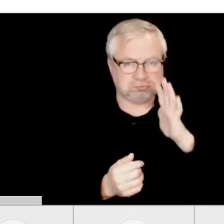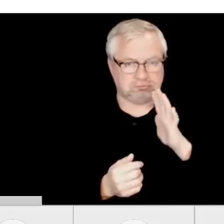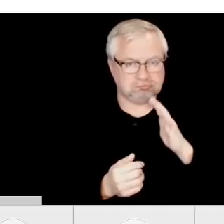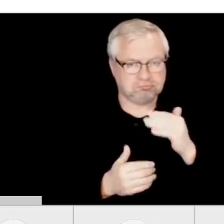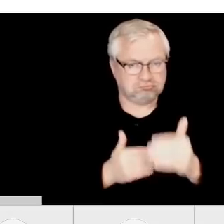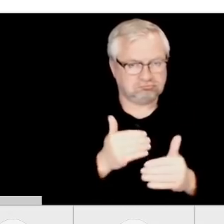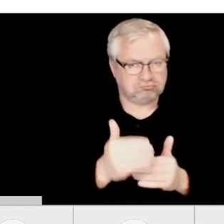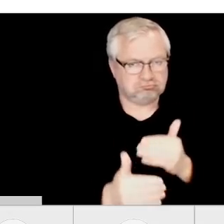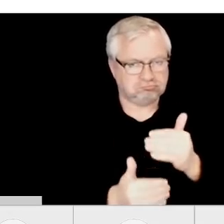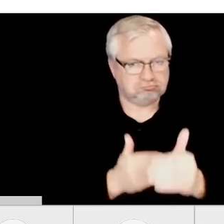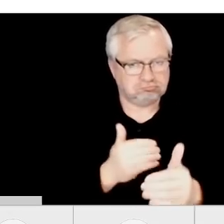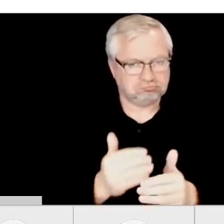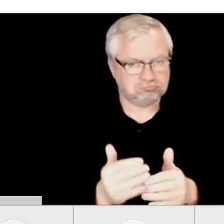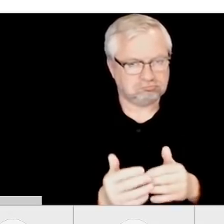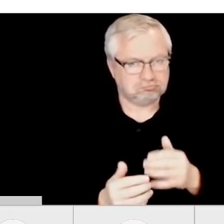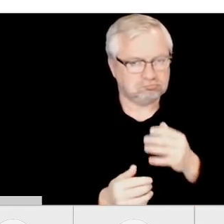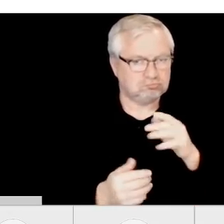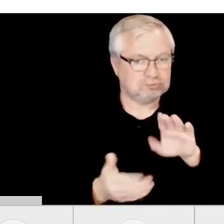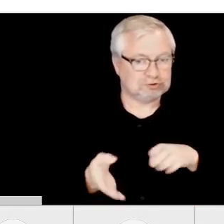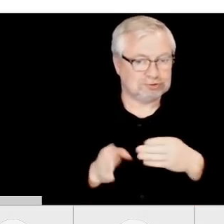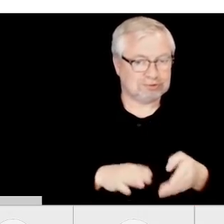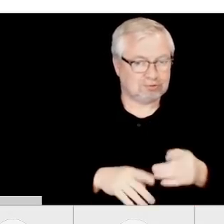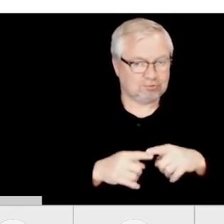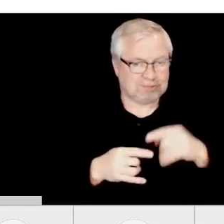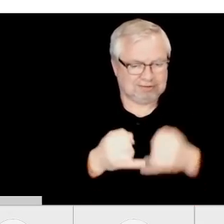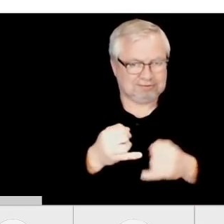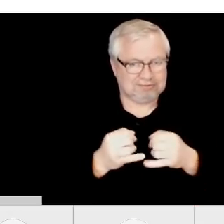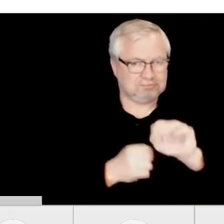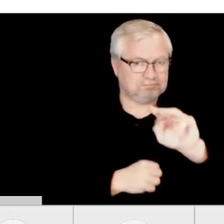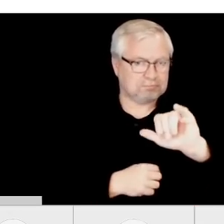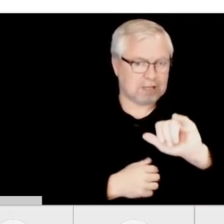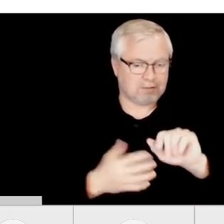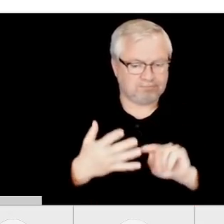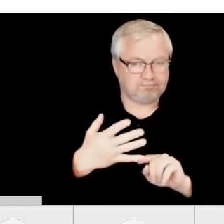of May to address some confusion that we've heard.